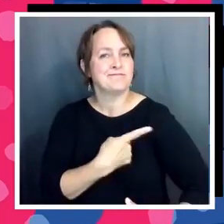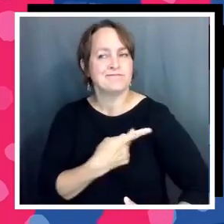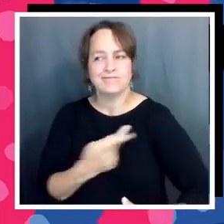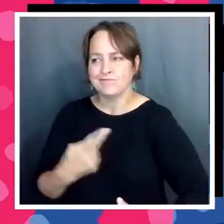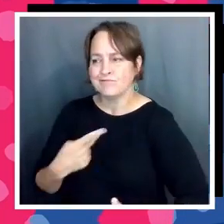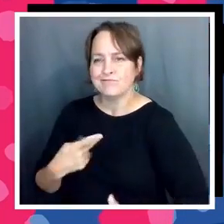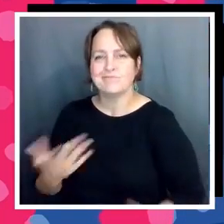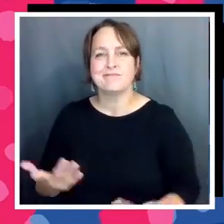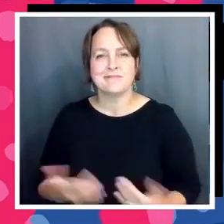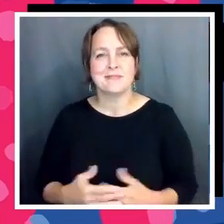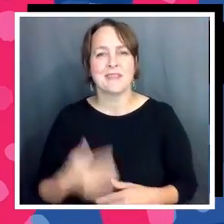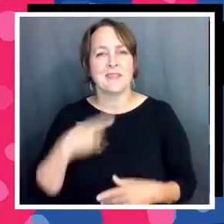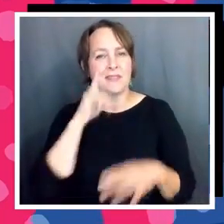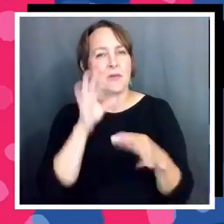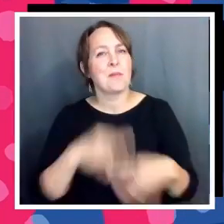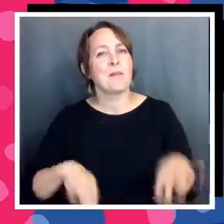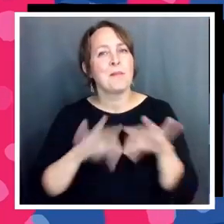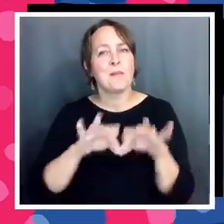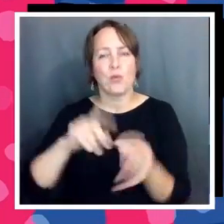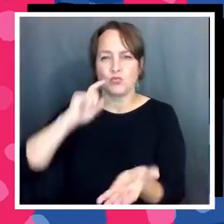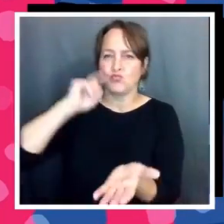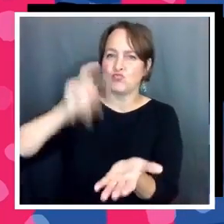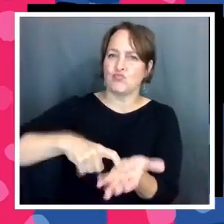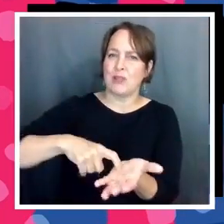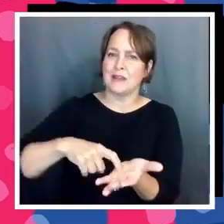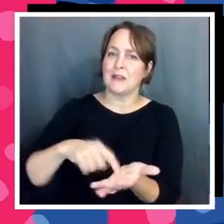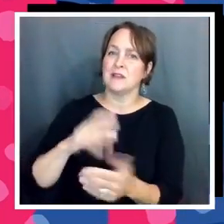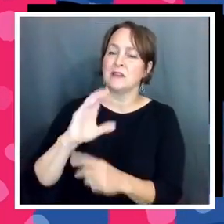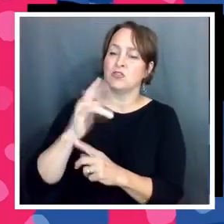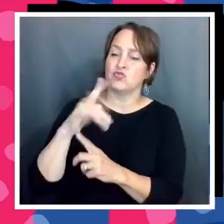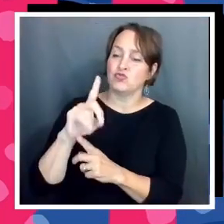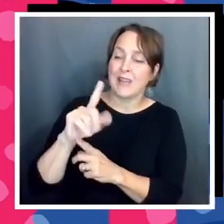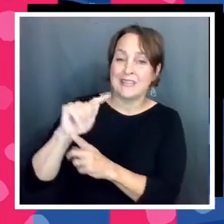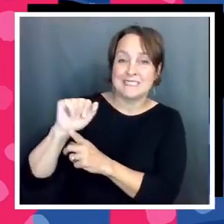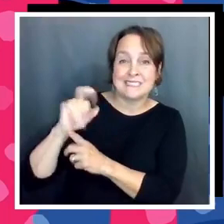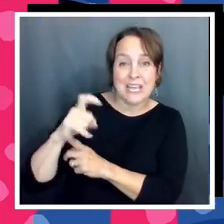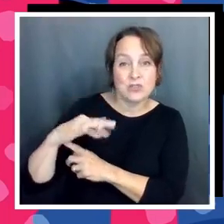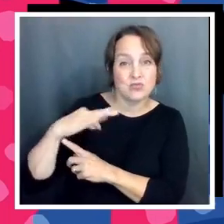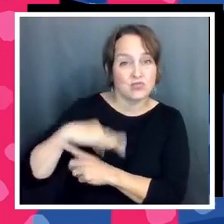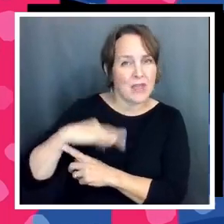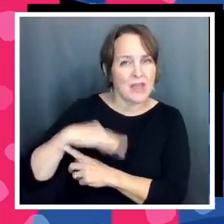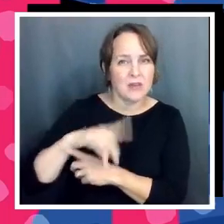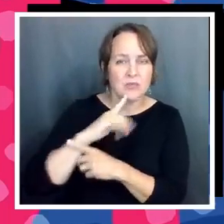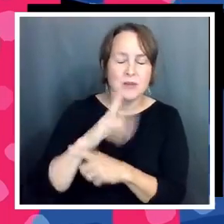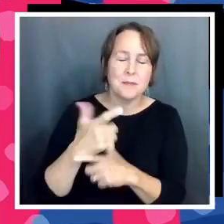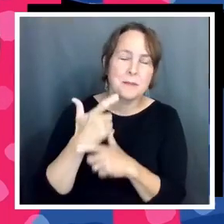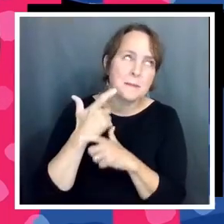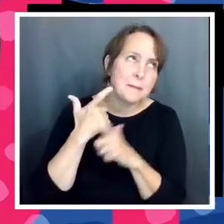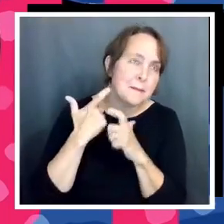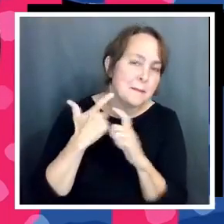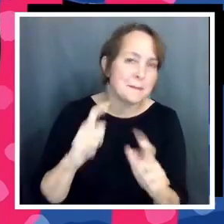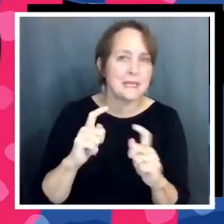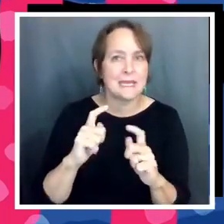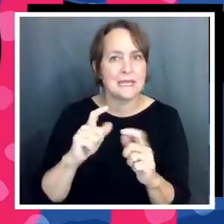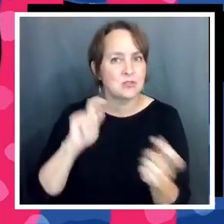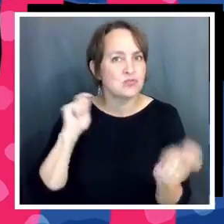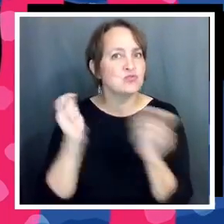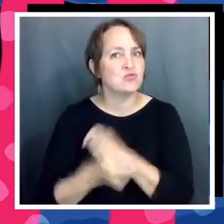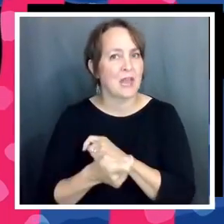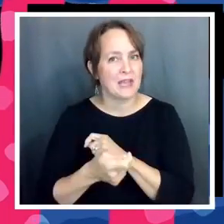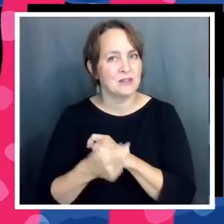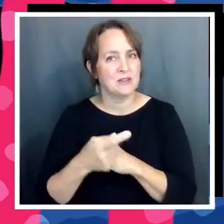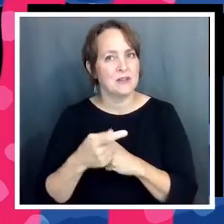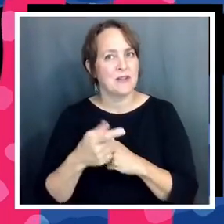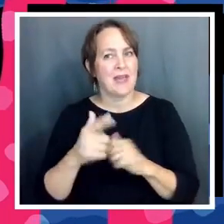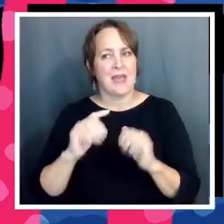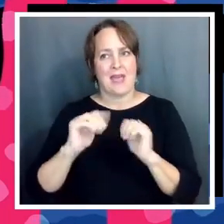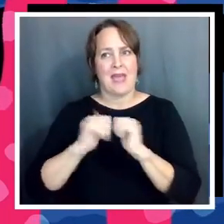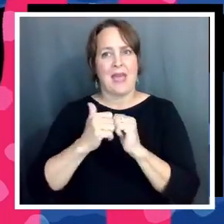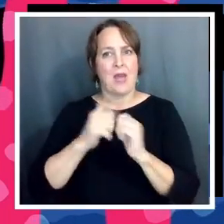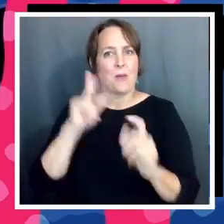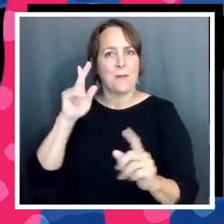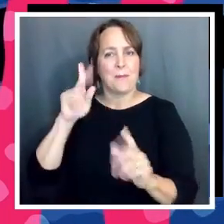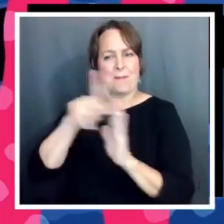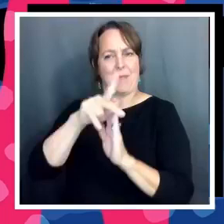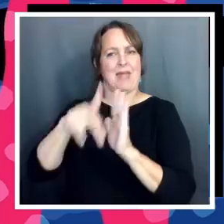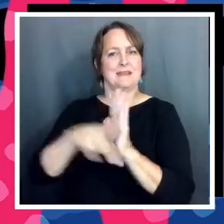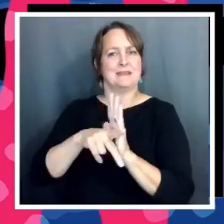MUCH OF THE SAME AND OUR